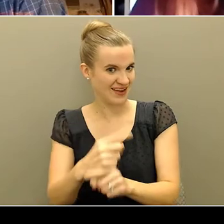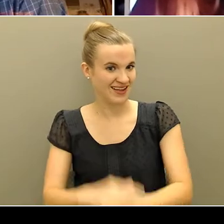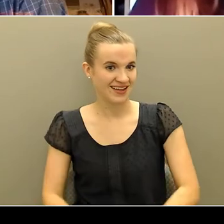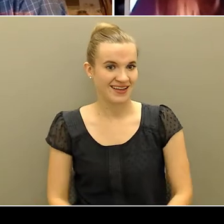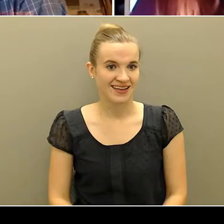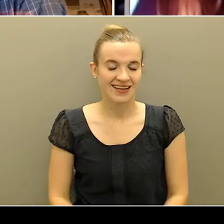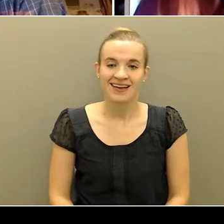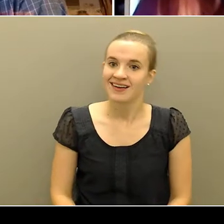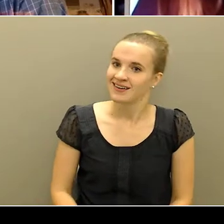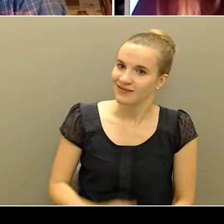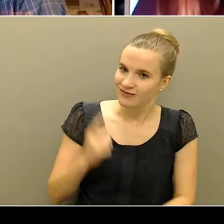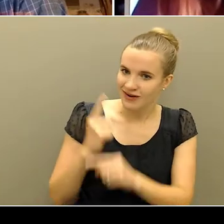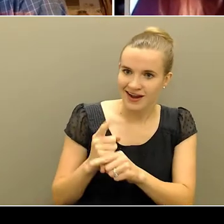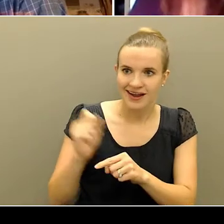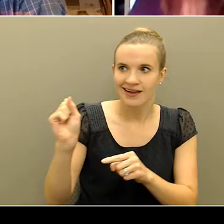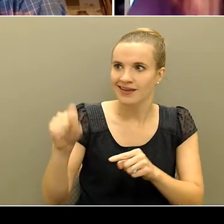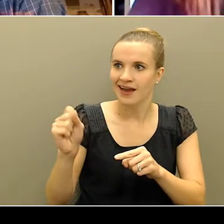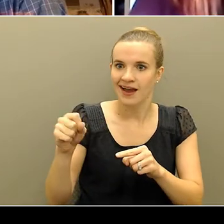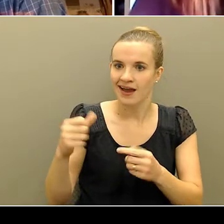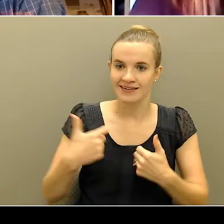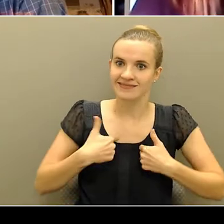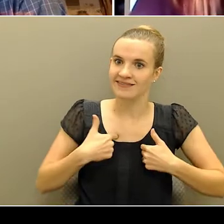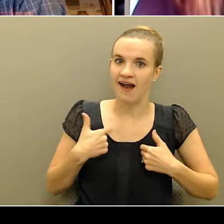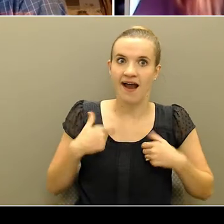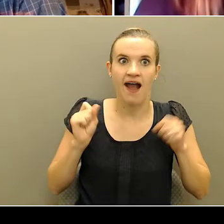be out of that out of there. But it ended up being you know, killing a